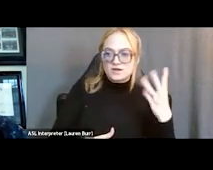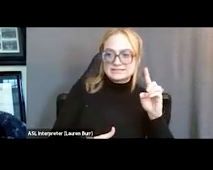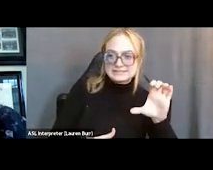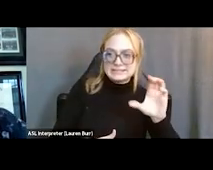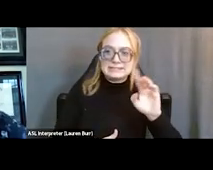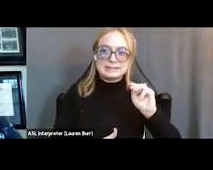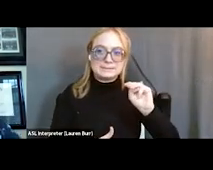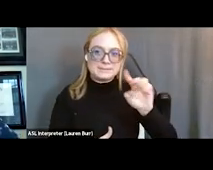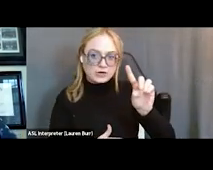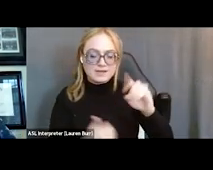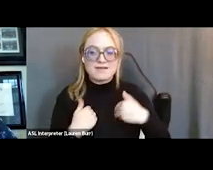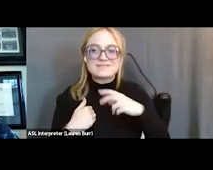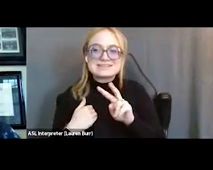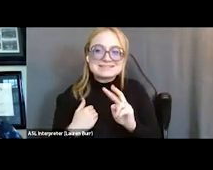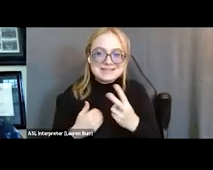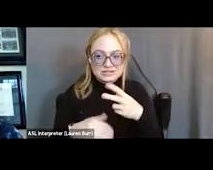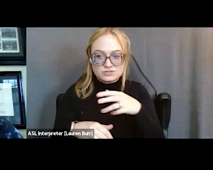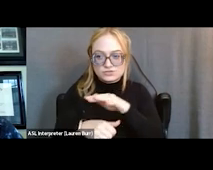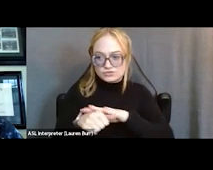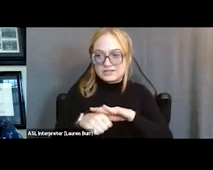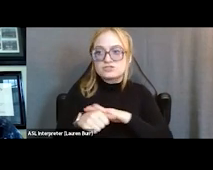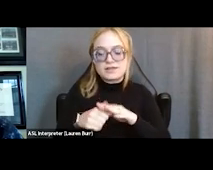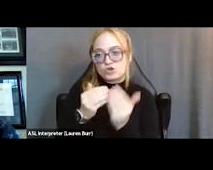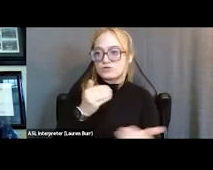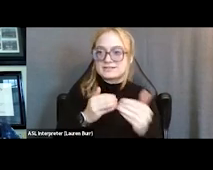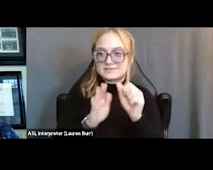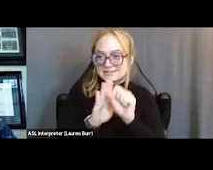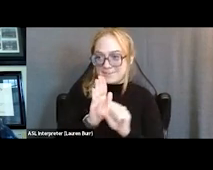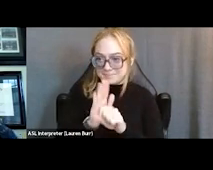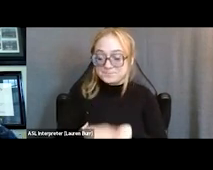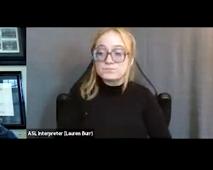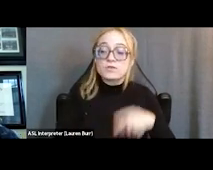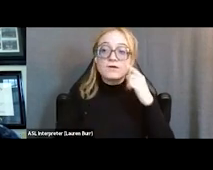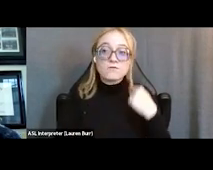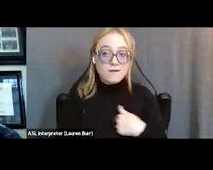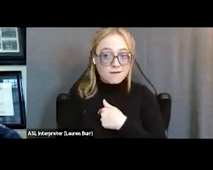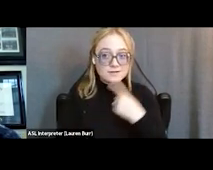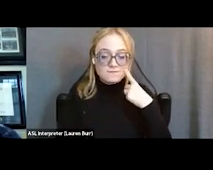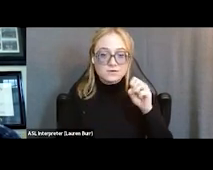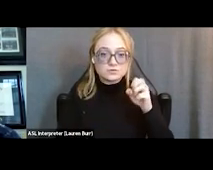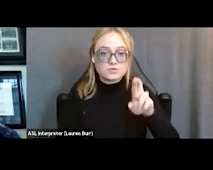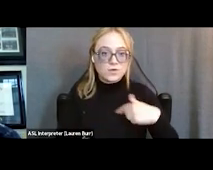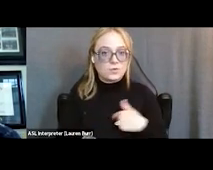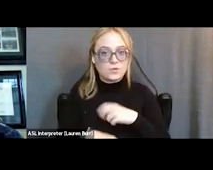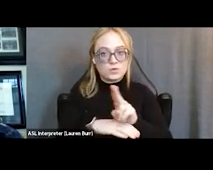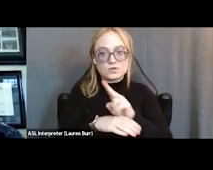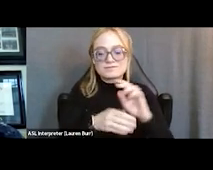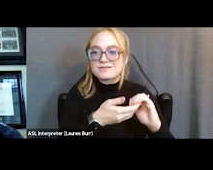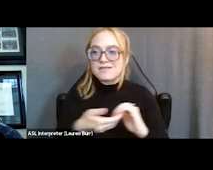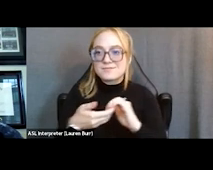which covers the balance of our state. And so for us for SOAR, we utilize a collaboration between our local social security offices.